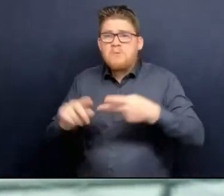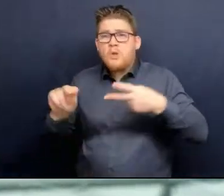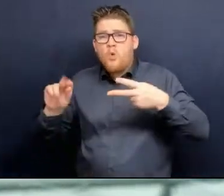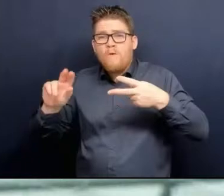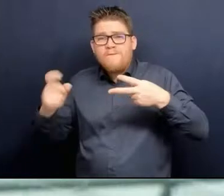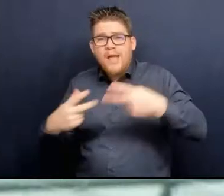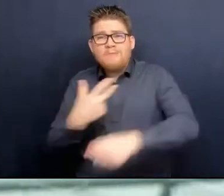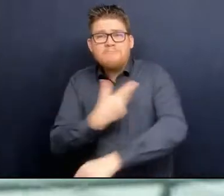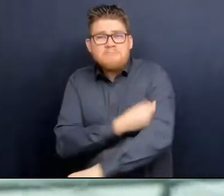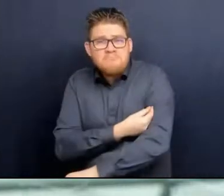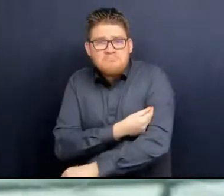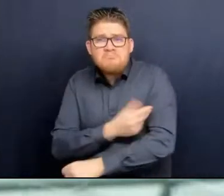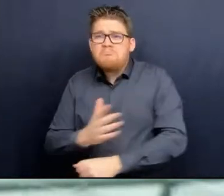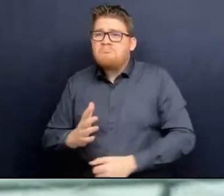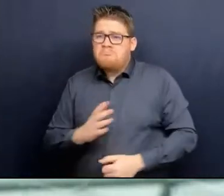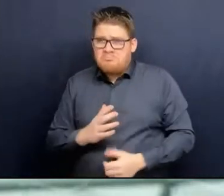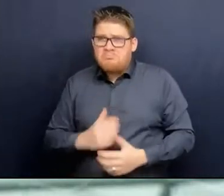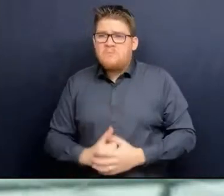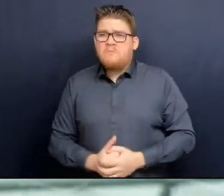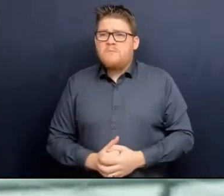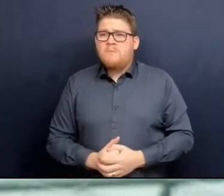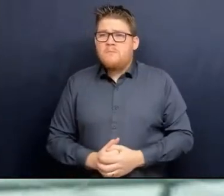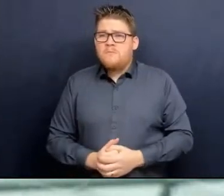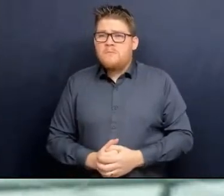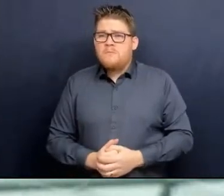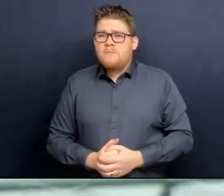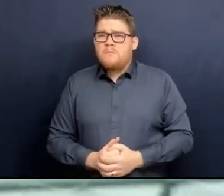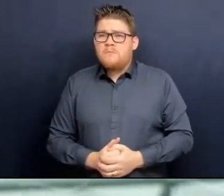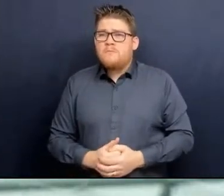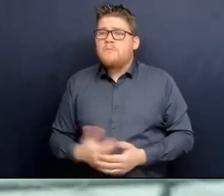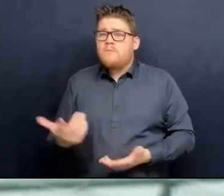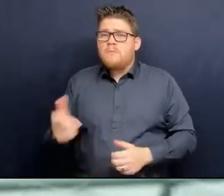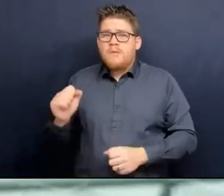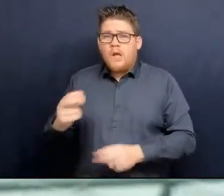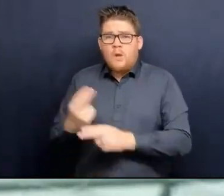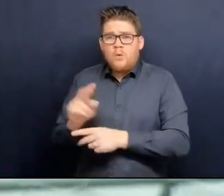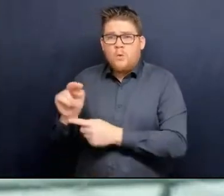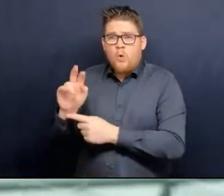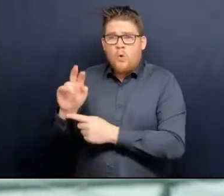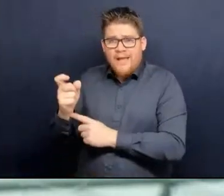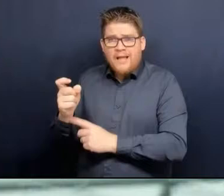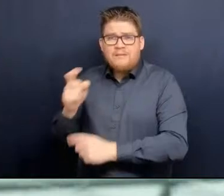about eight weeks. It can also be used as a booster dose. If